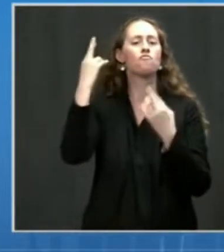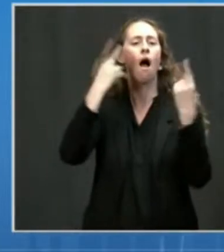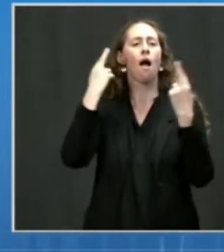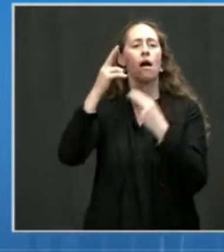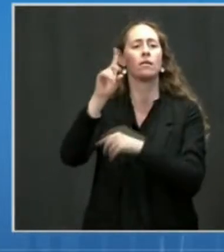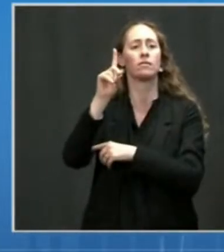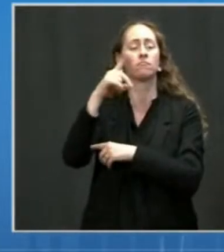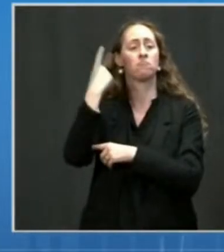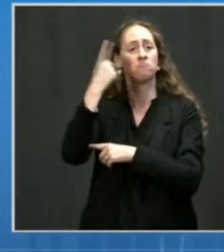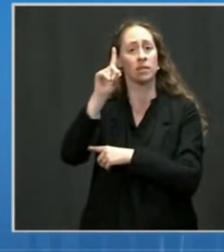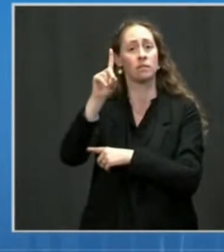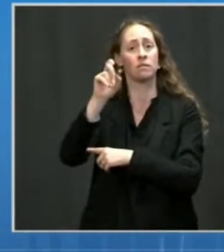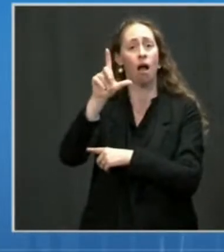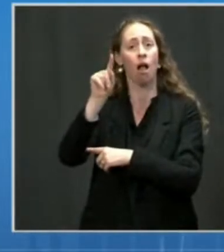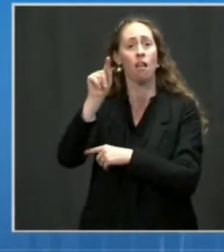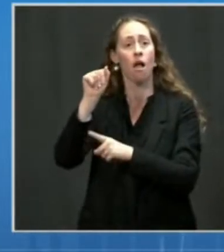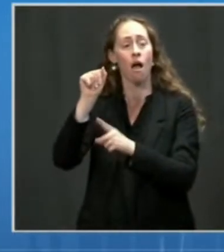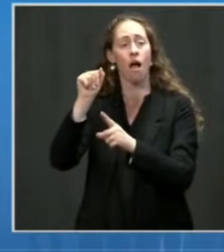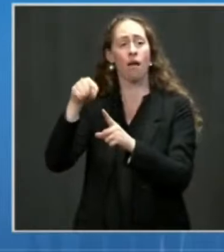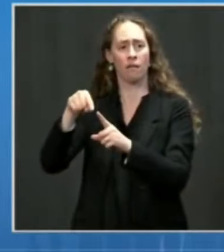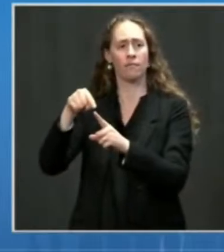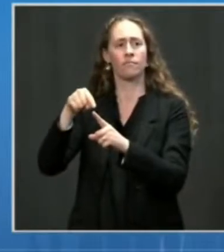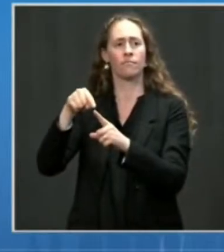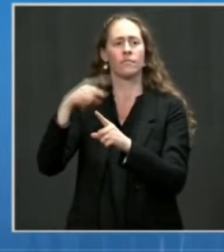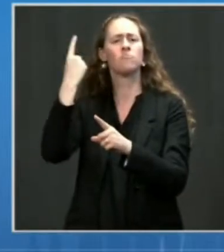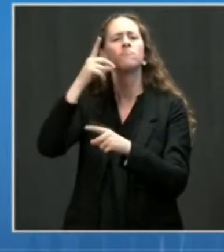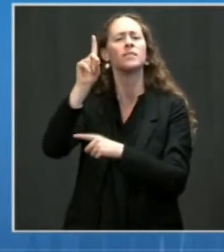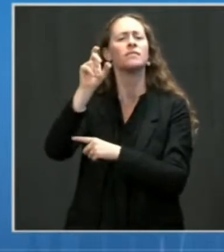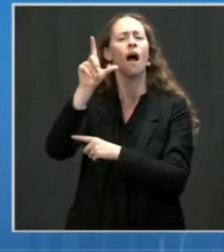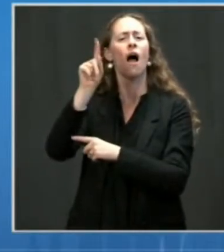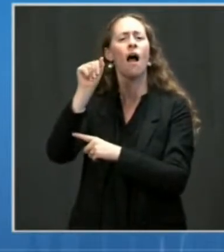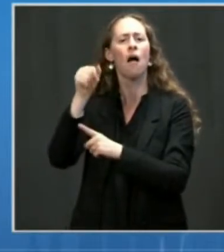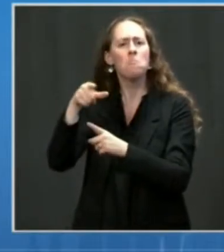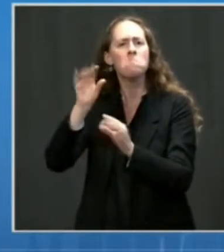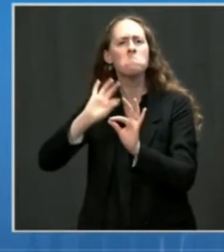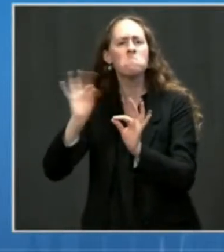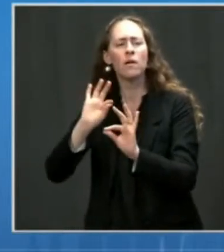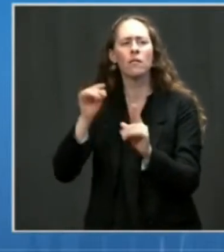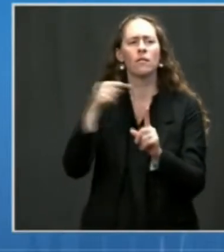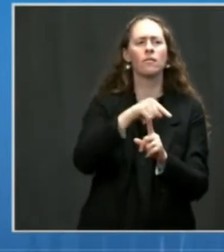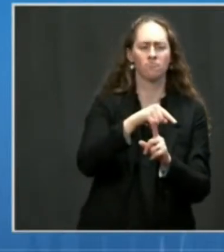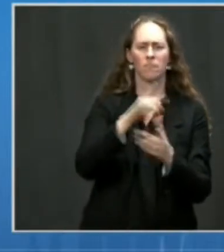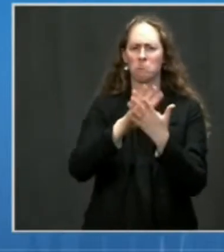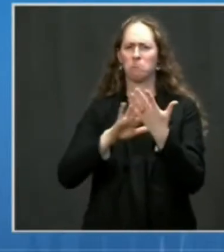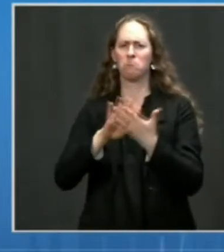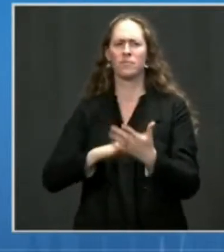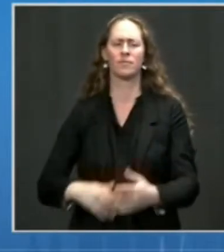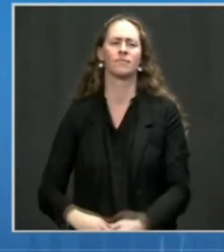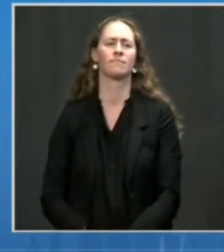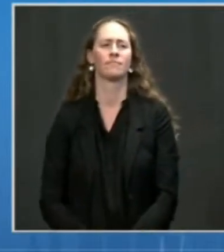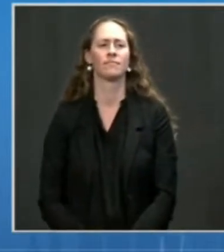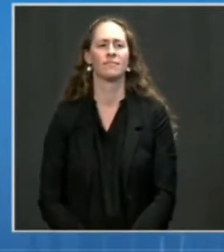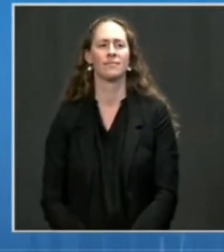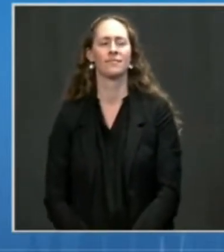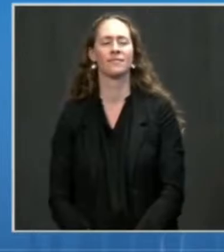INFECTIONS, AND WHETHER THAT WILL OFFER THEM ANY PROTECTION? OKAY.